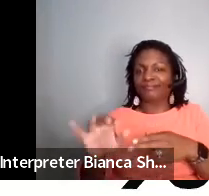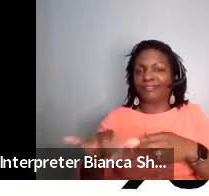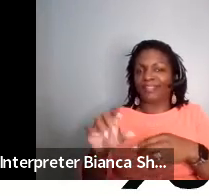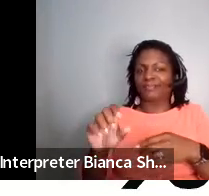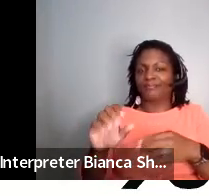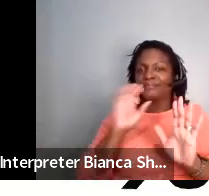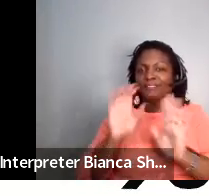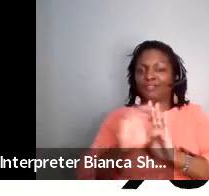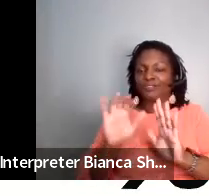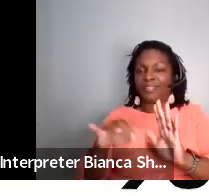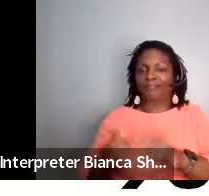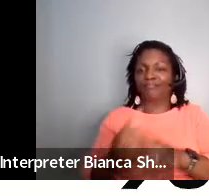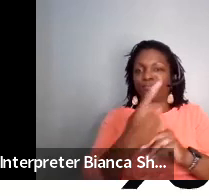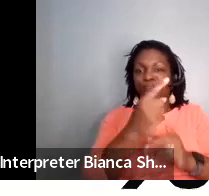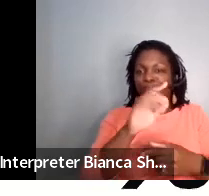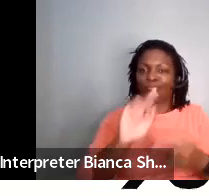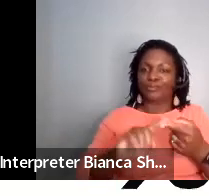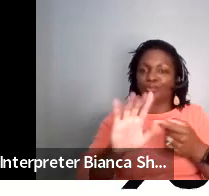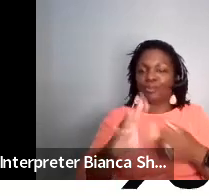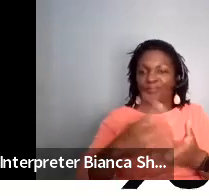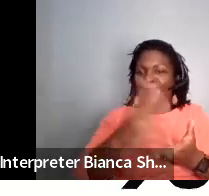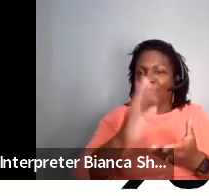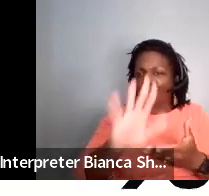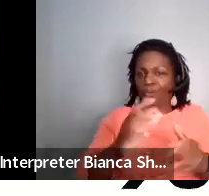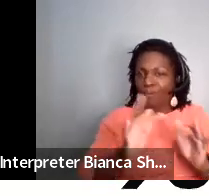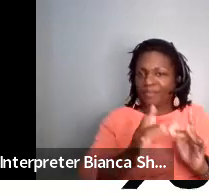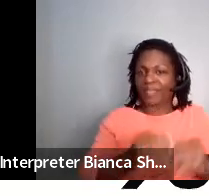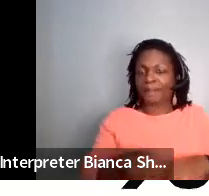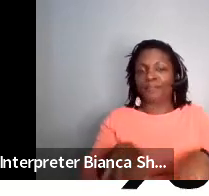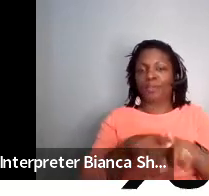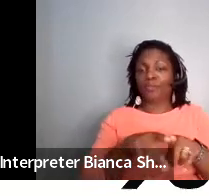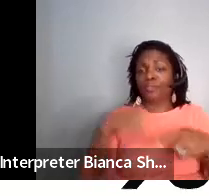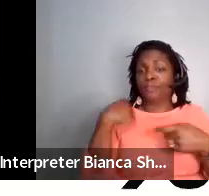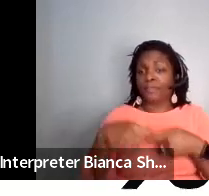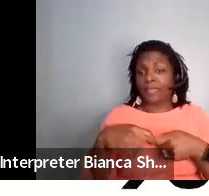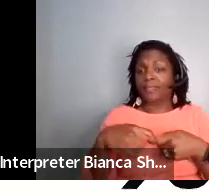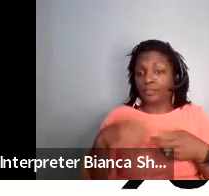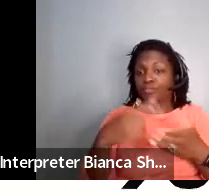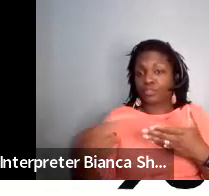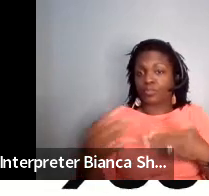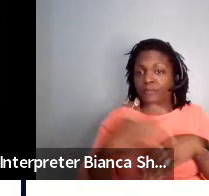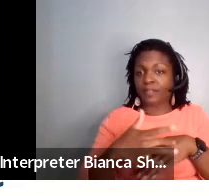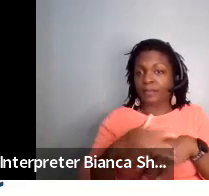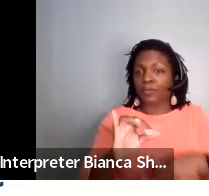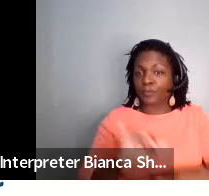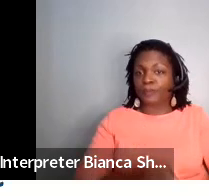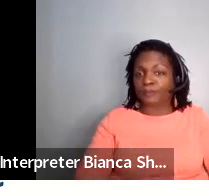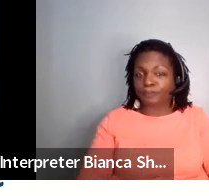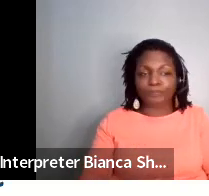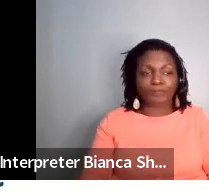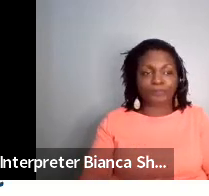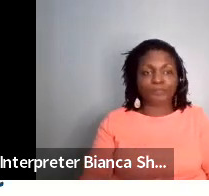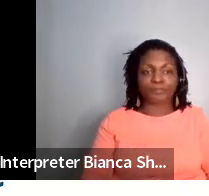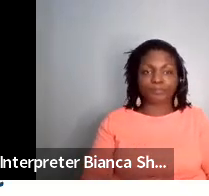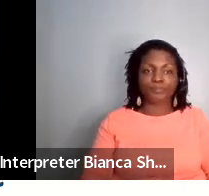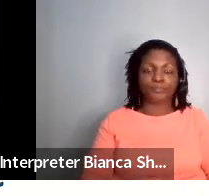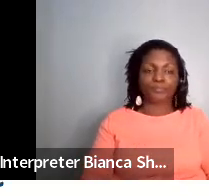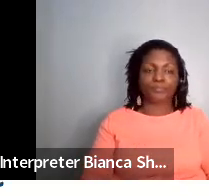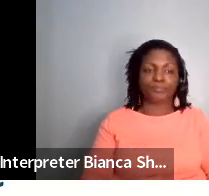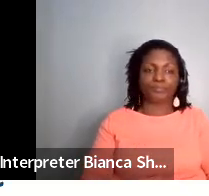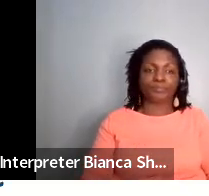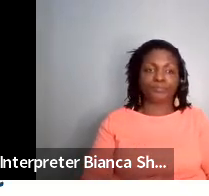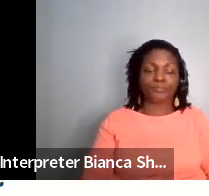and there's also some Spanish resources available as well.